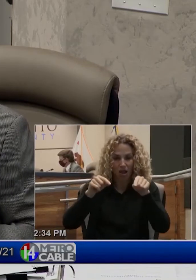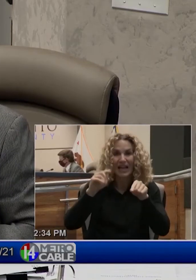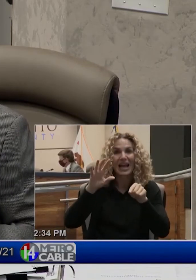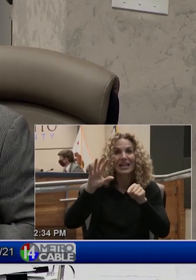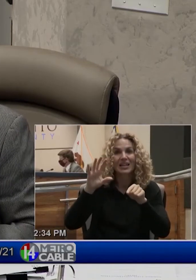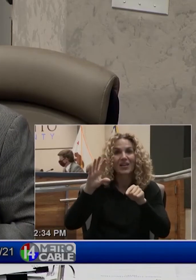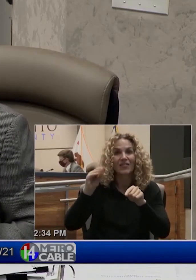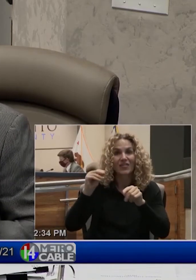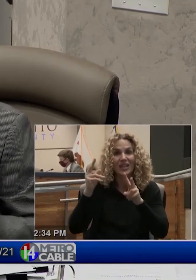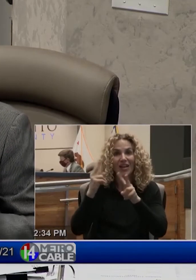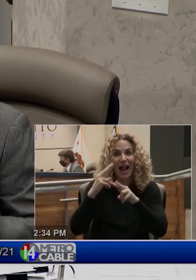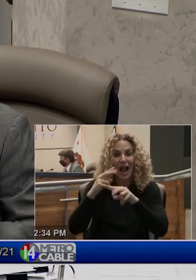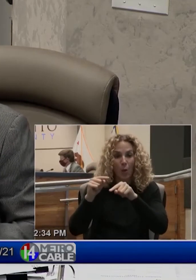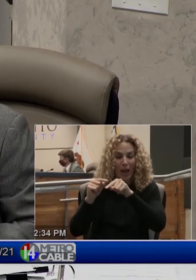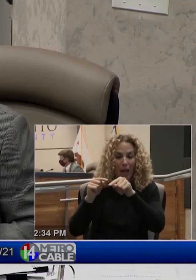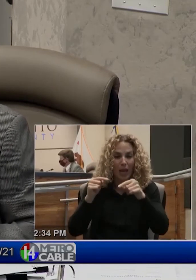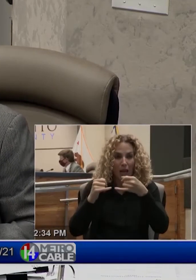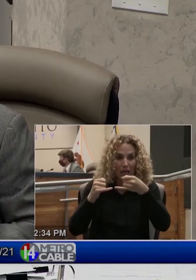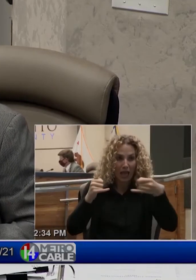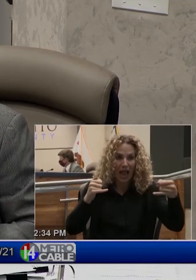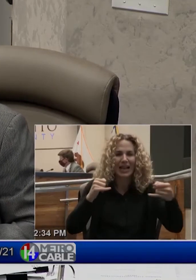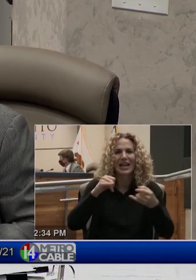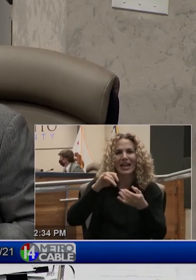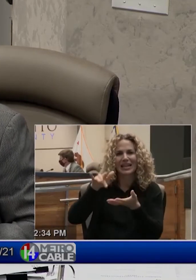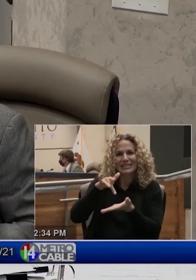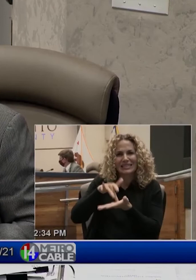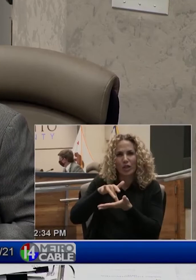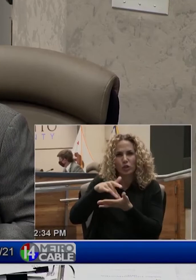BEING IN NORTHERN PART AND THOSE THAT ARE CENTRAL TO THE COUNTY